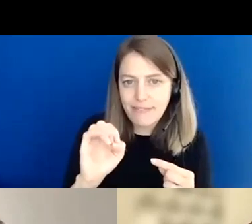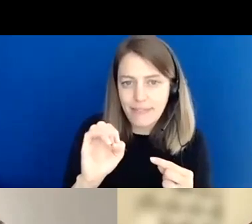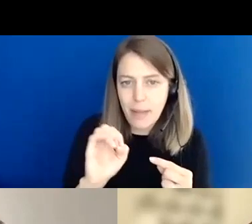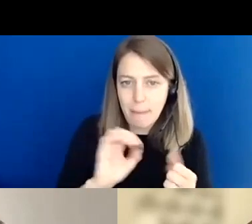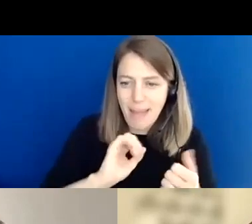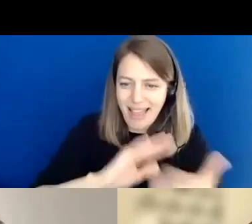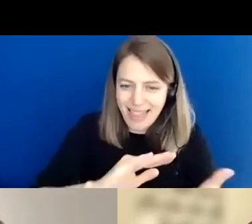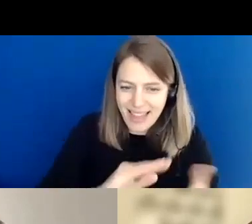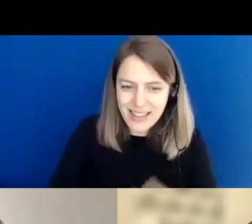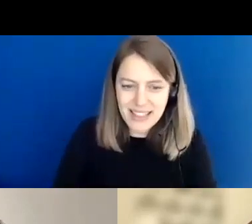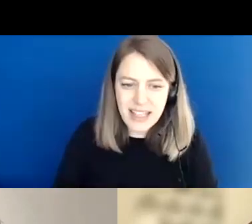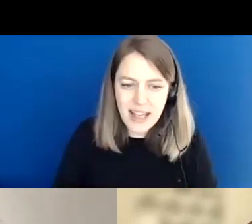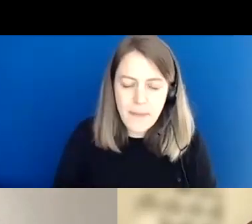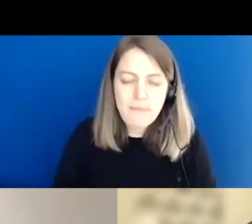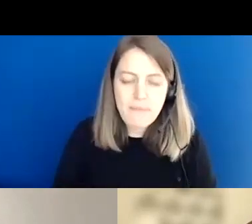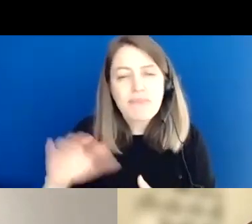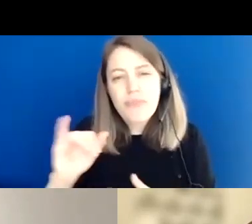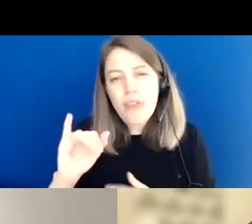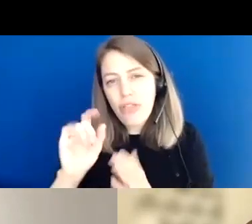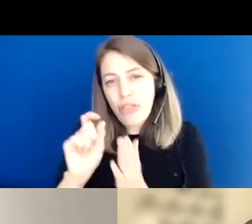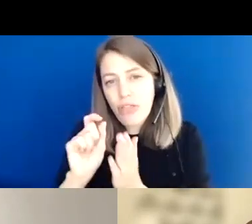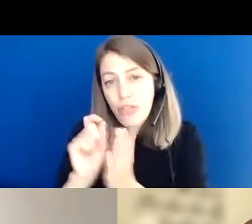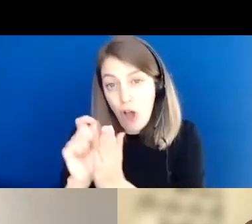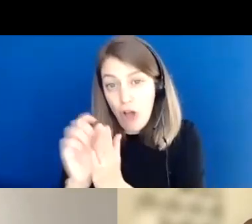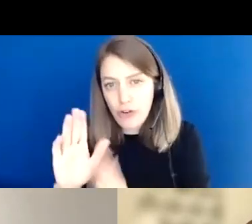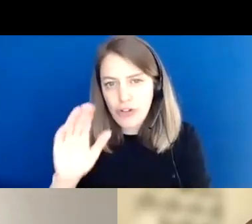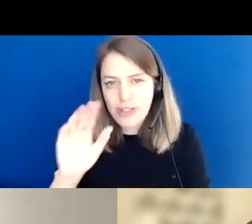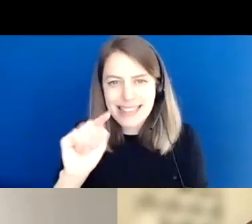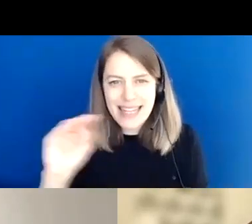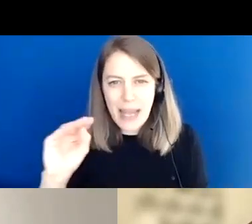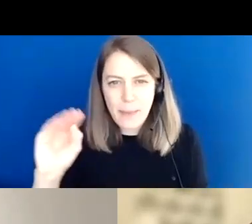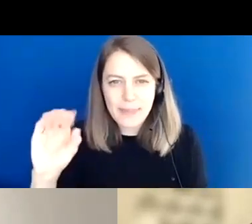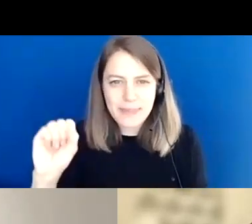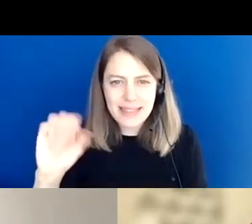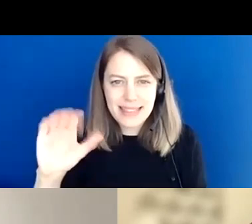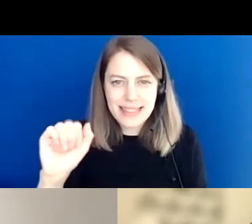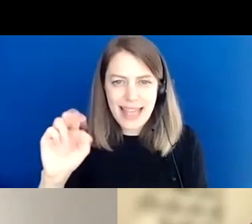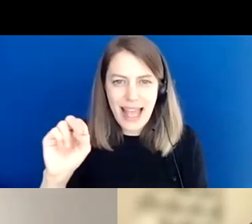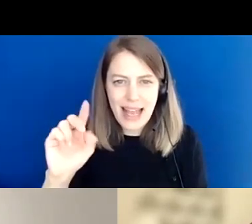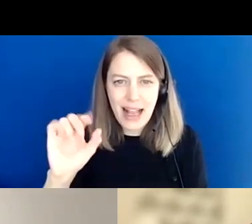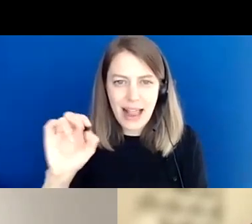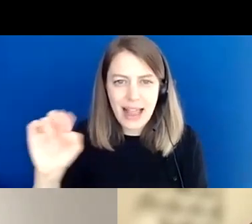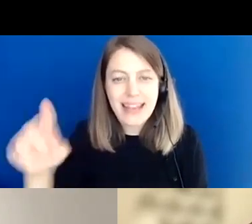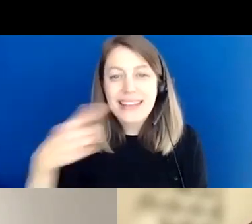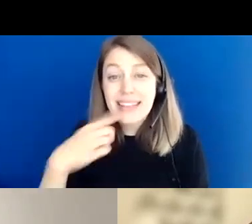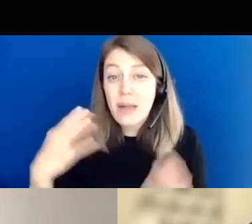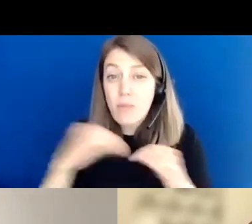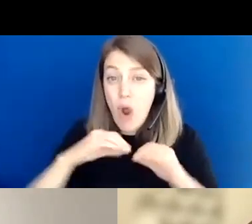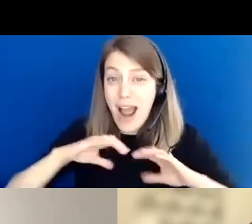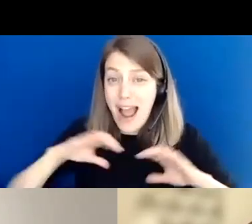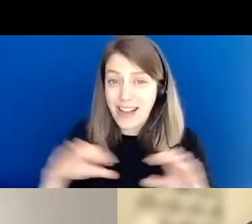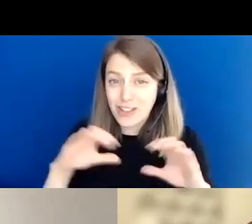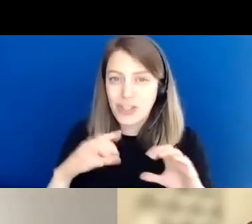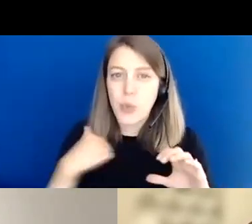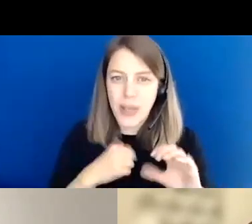wrote a book called What We Owe to Each Other, and he defined moral actions as those that we can reasonably justify to others.